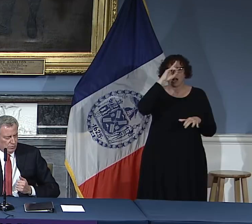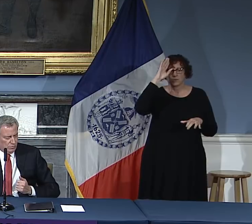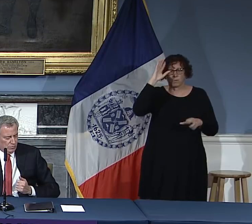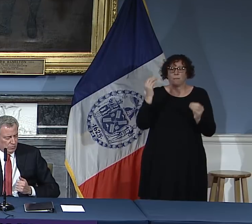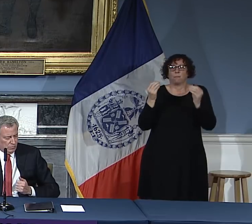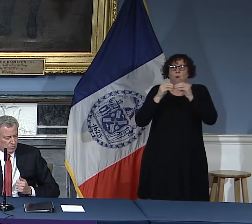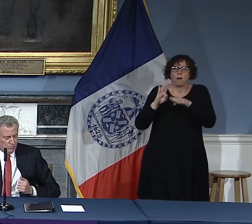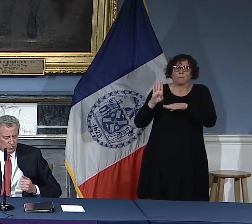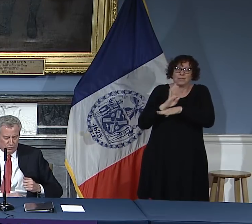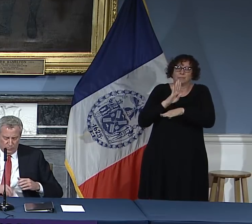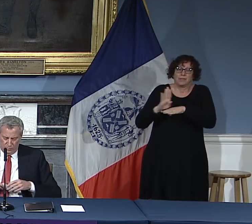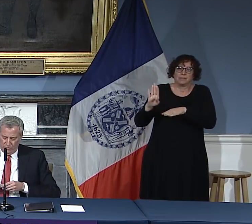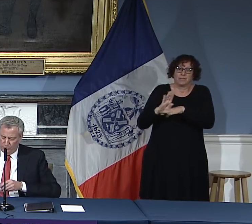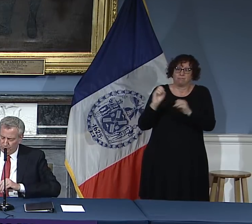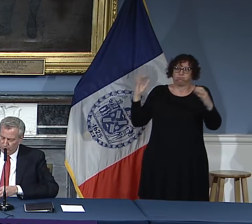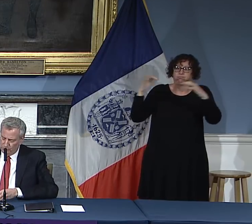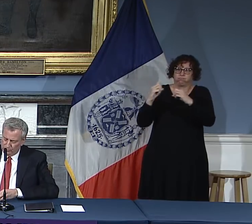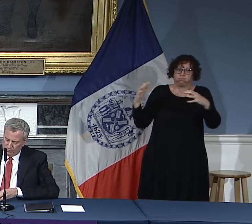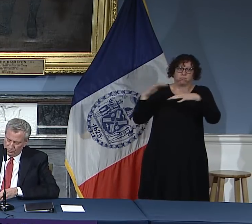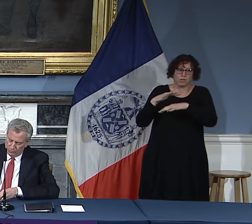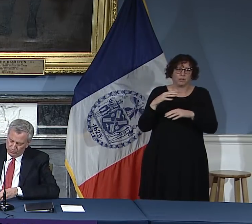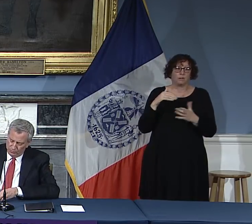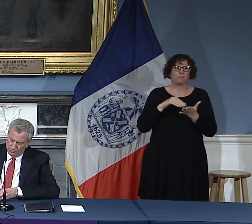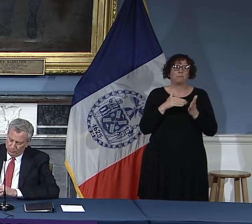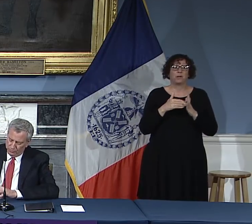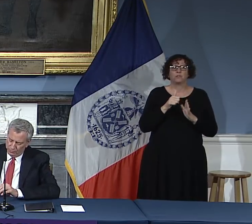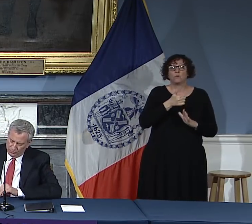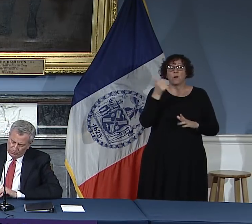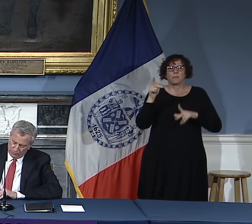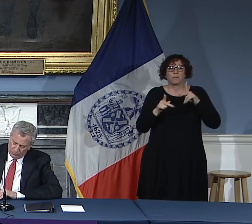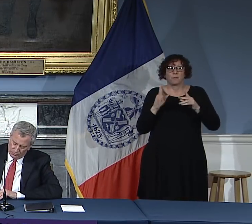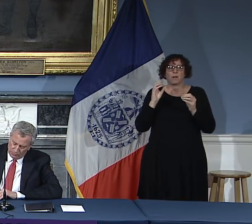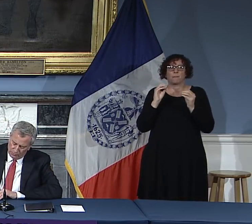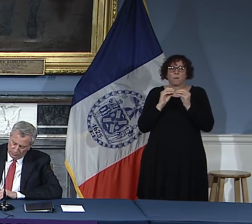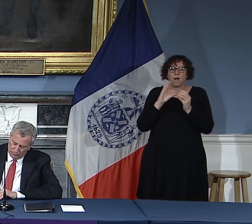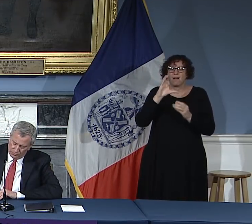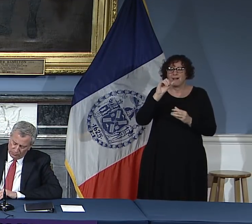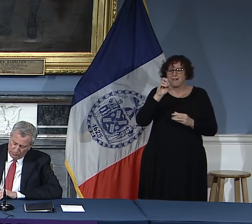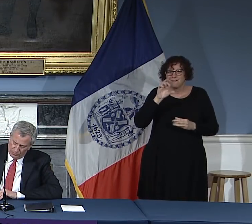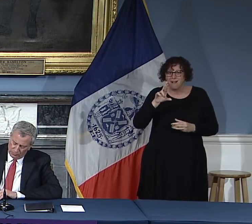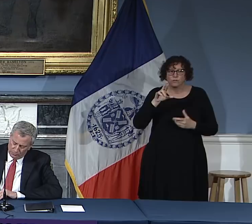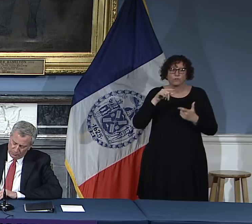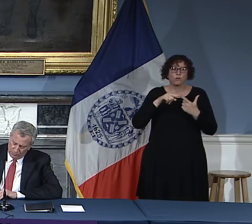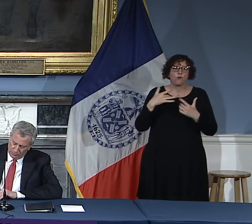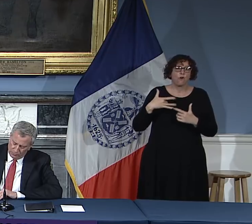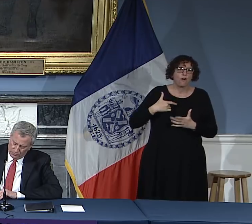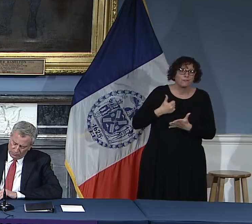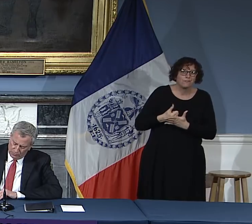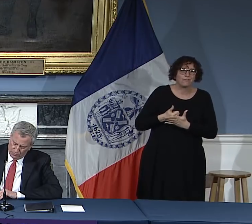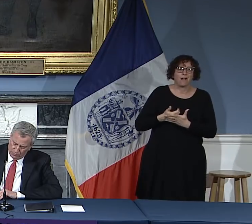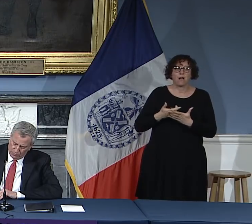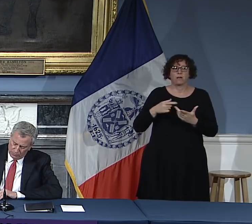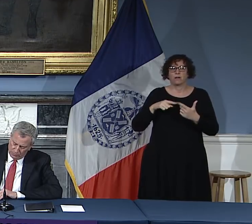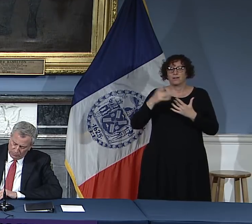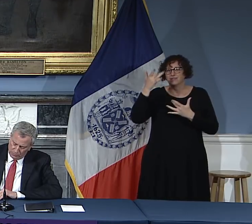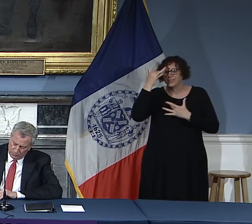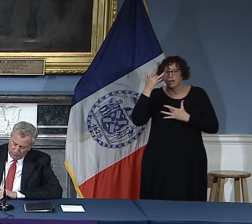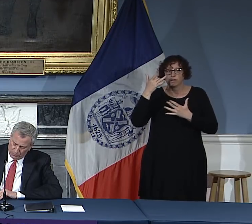ALHET CHARE RESOURCES SO THAT FOLKS WHEN THEY DEVELOP HEA RT ATCKTAS,W HO MAY HAVE ONGOING